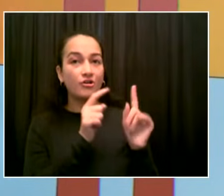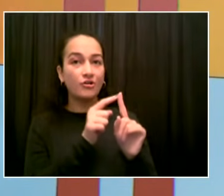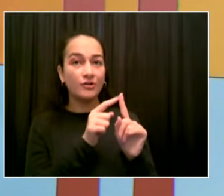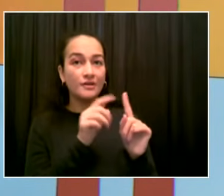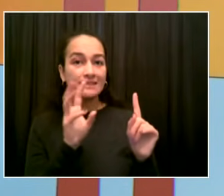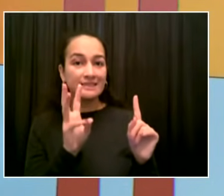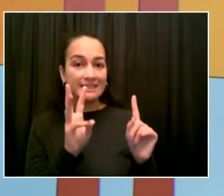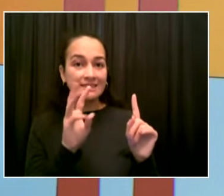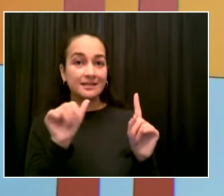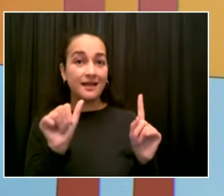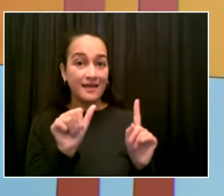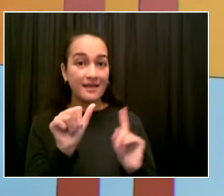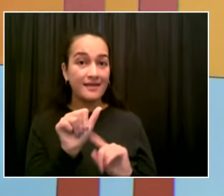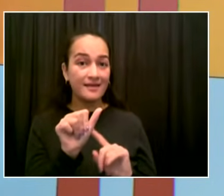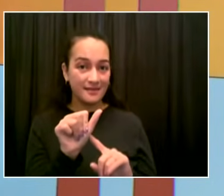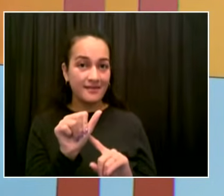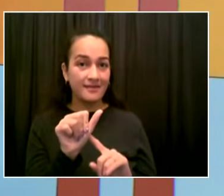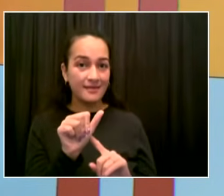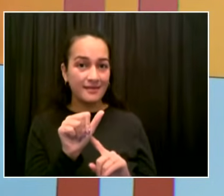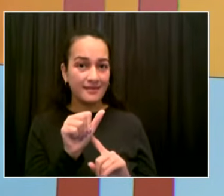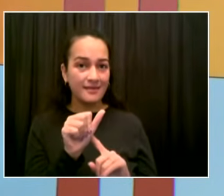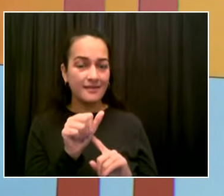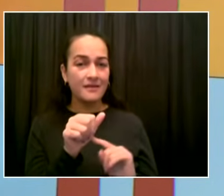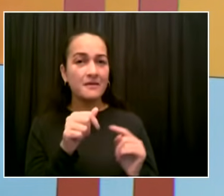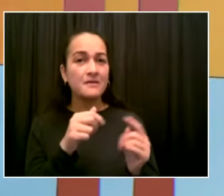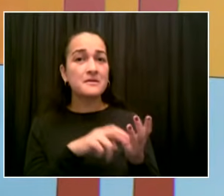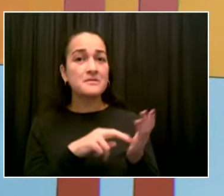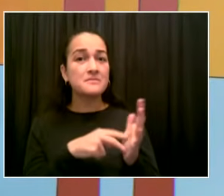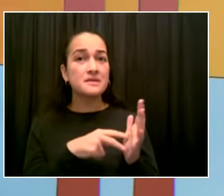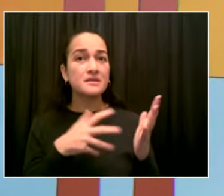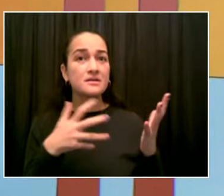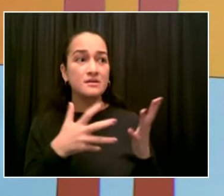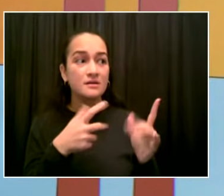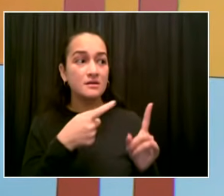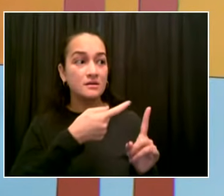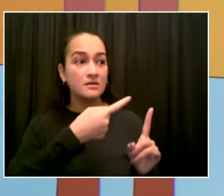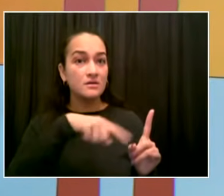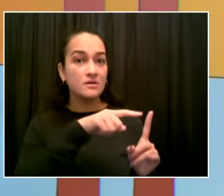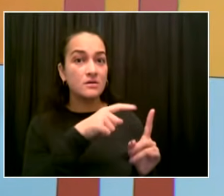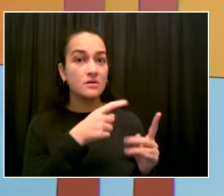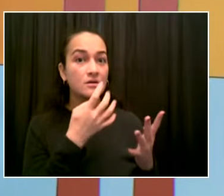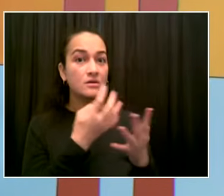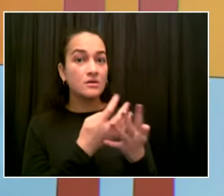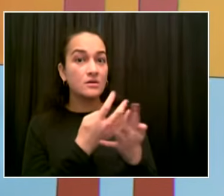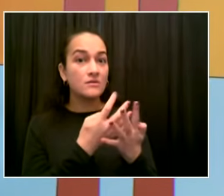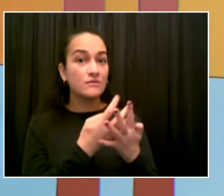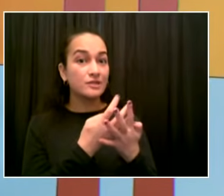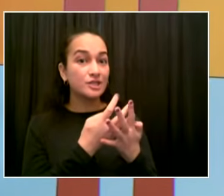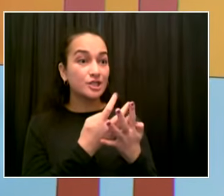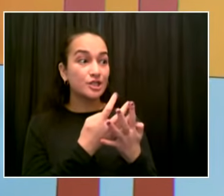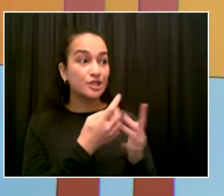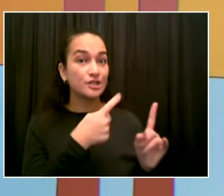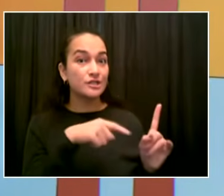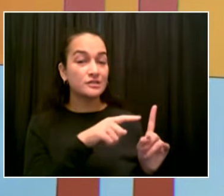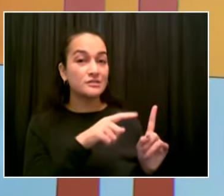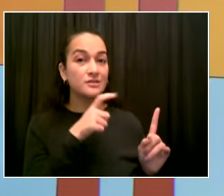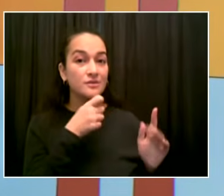RELEASE PEOPLE AT RIKERS WHO MIT GHBE SICKER OTHERWISE. WILL YOU TELL US WHY YOU WON'T USE THOSE POWERS? YOU SAID TO YOURSELF EARLIER